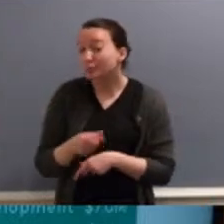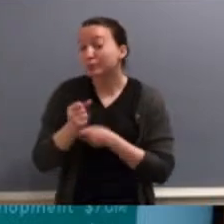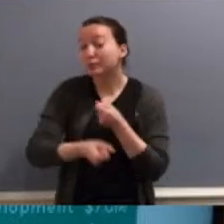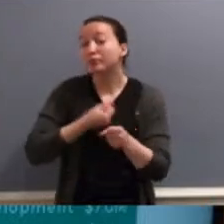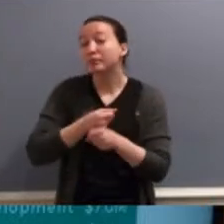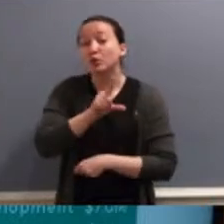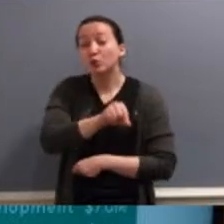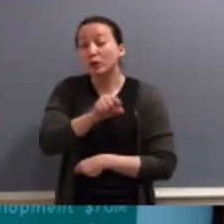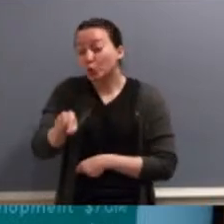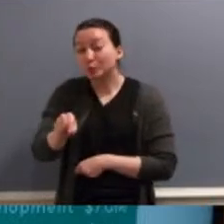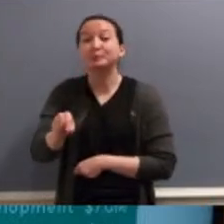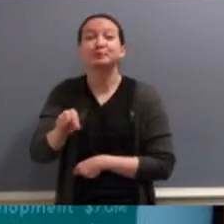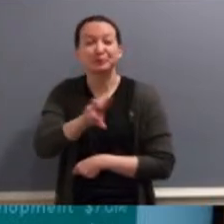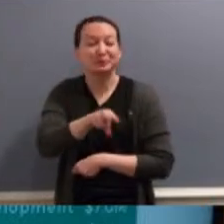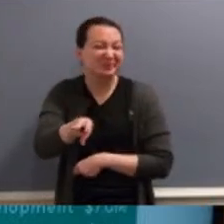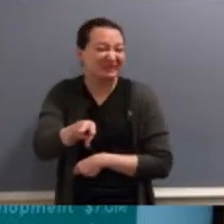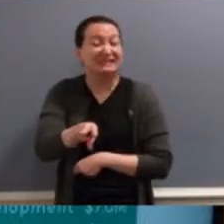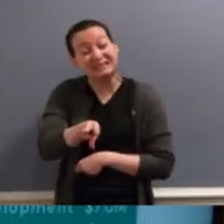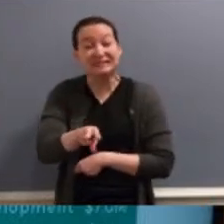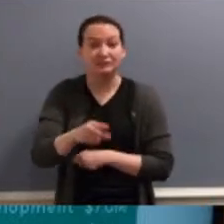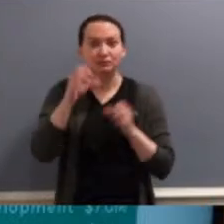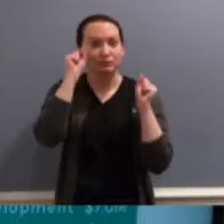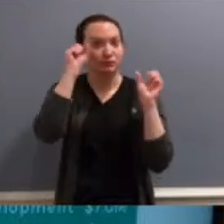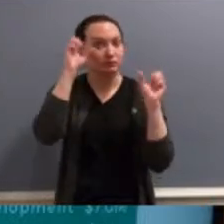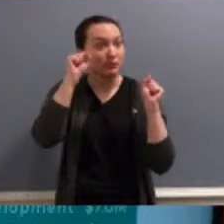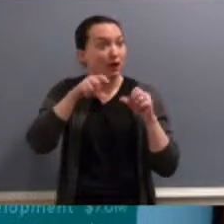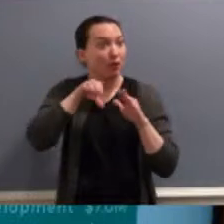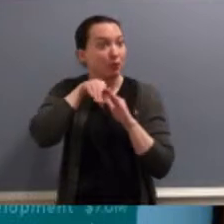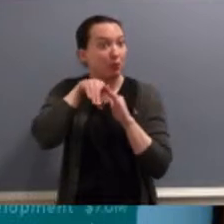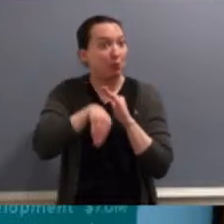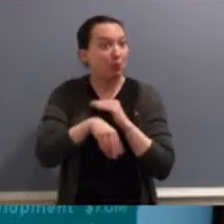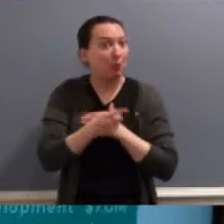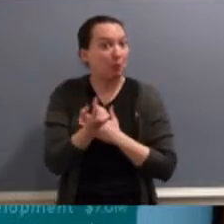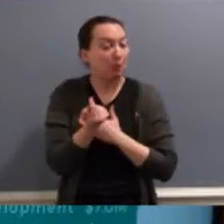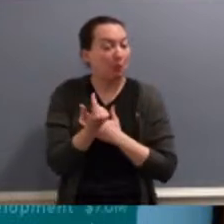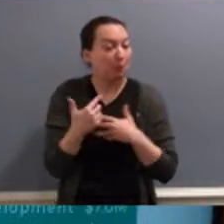are going in a direction that's probably a little surprising they're actually down slightly as we've